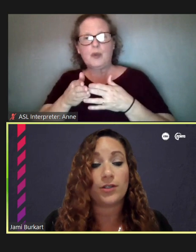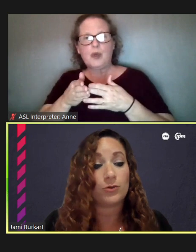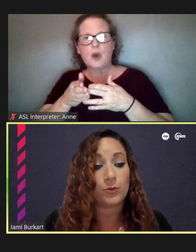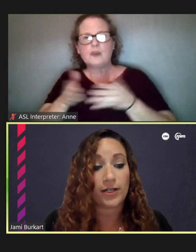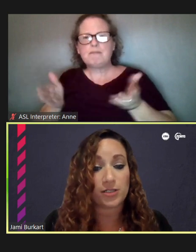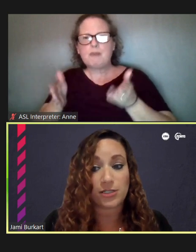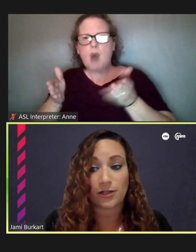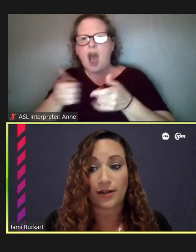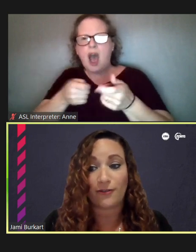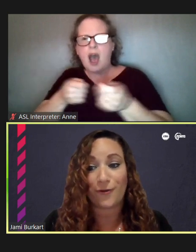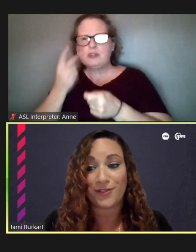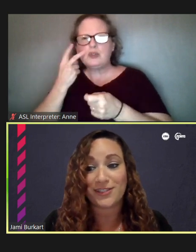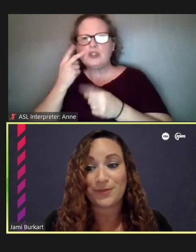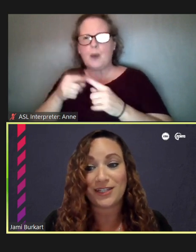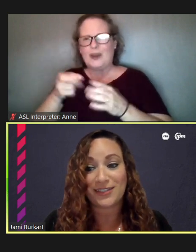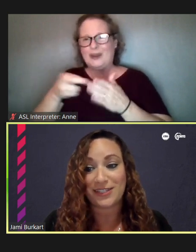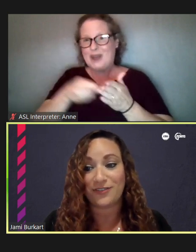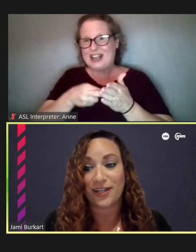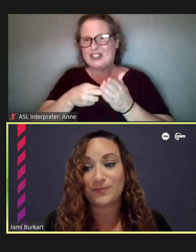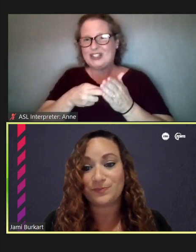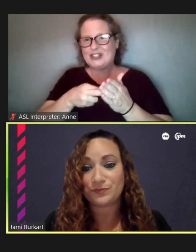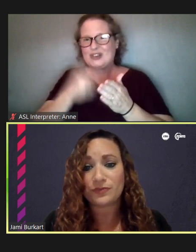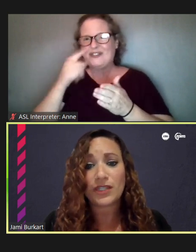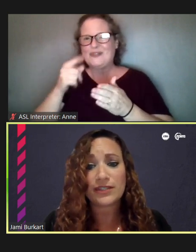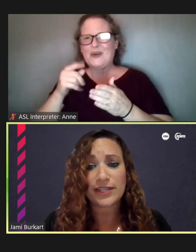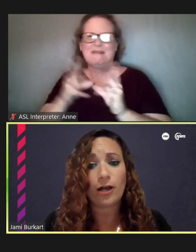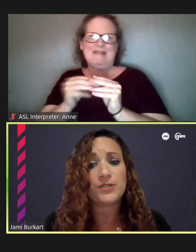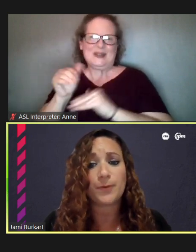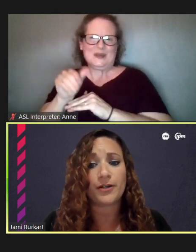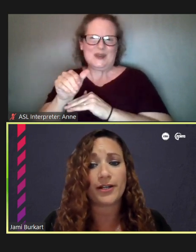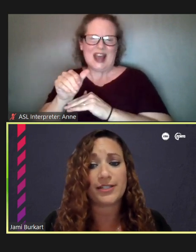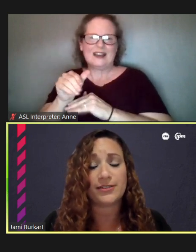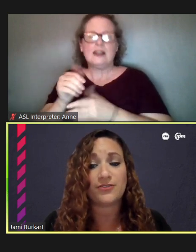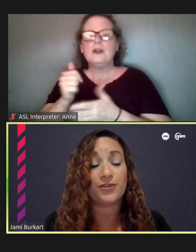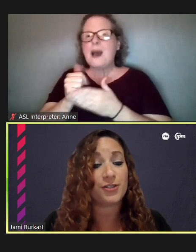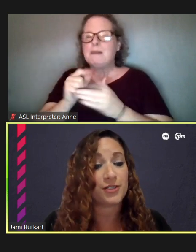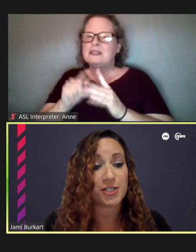when you were registering for this meeting this evening to help spark ideas for you to